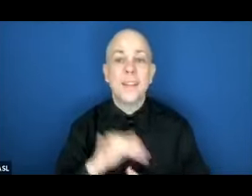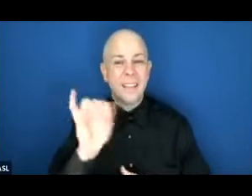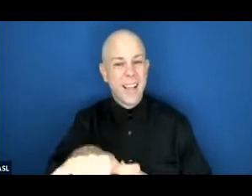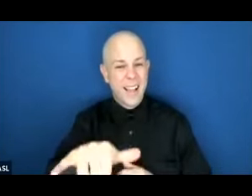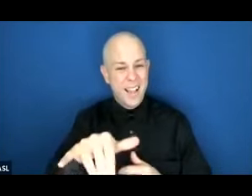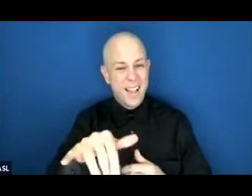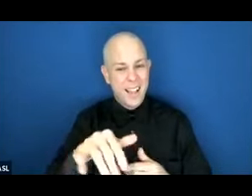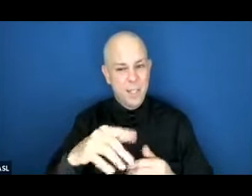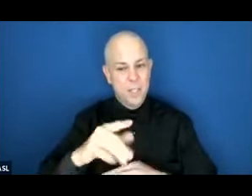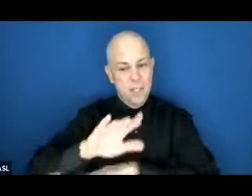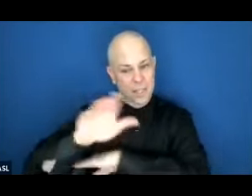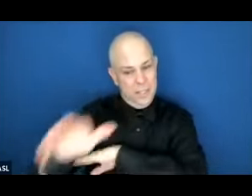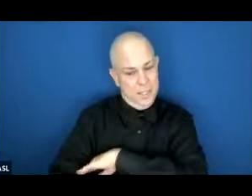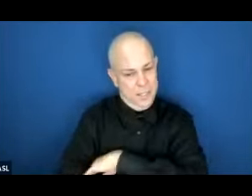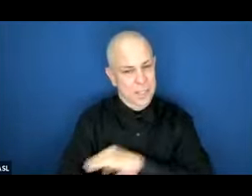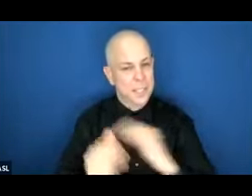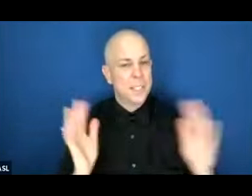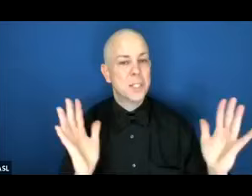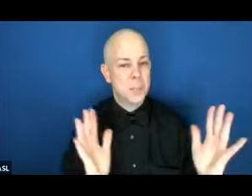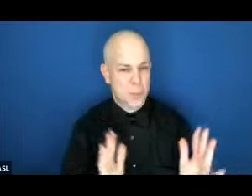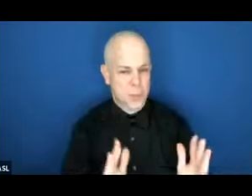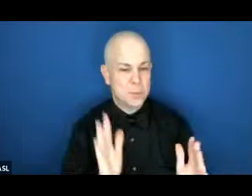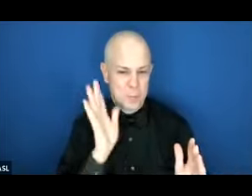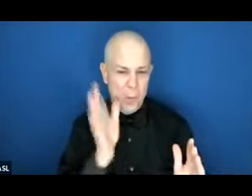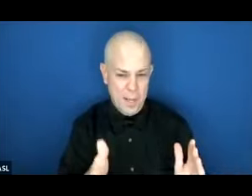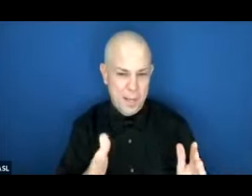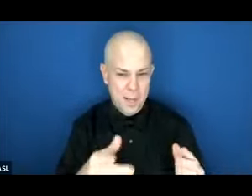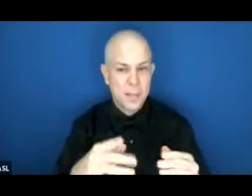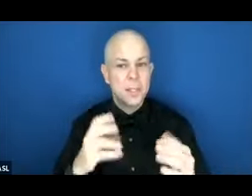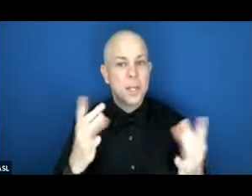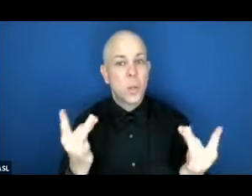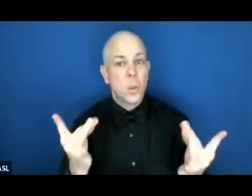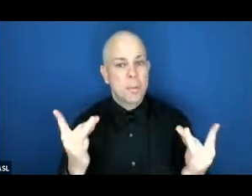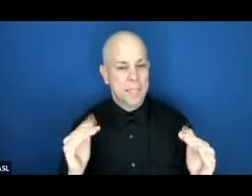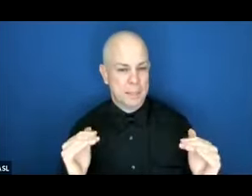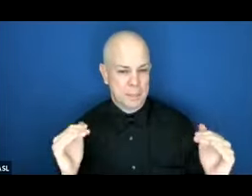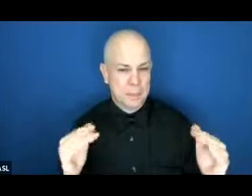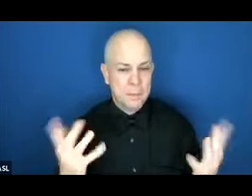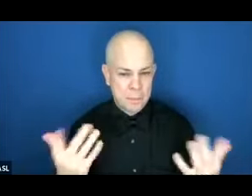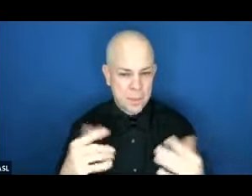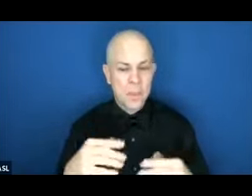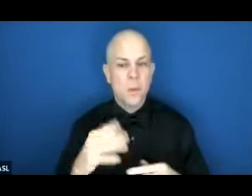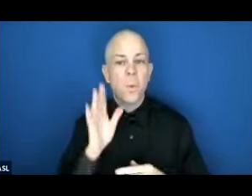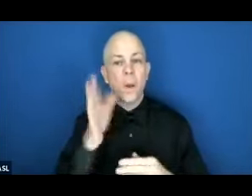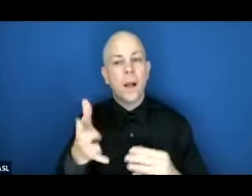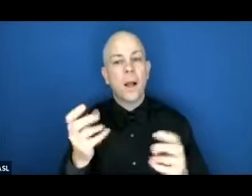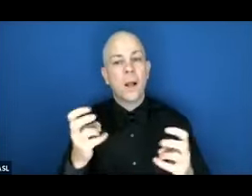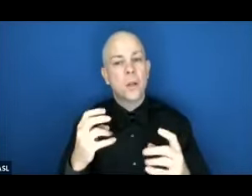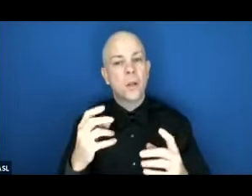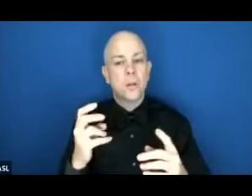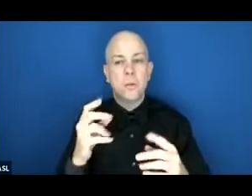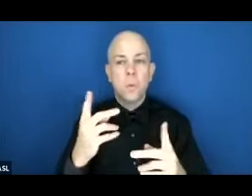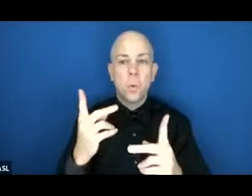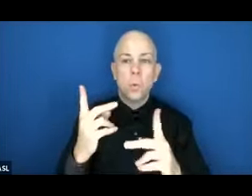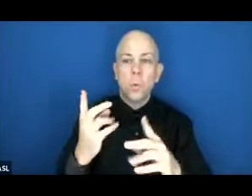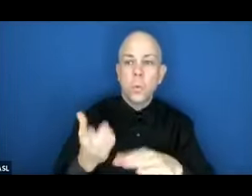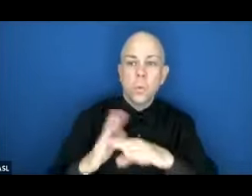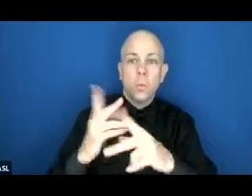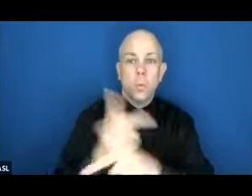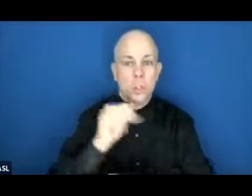as humidity levels increase to where those fuels pick up so much moisture they can't burn or slow their burning capacity